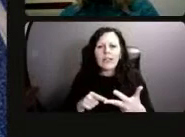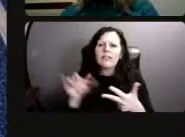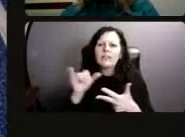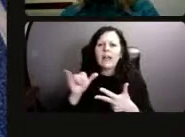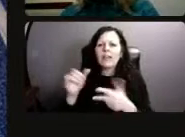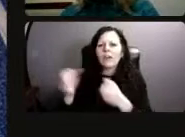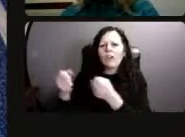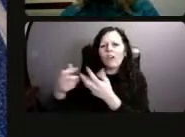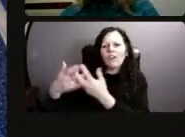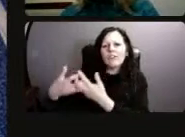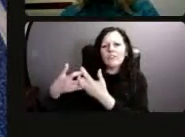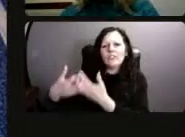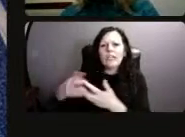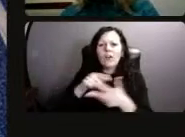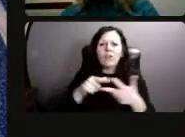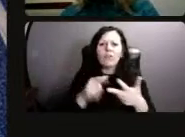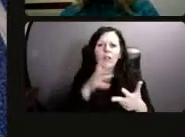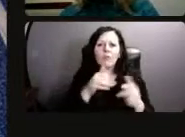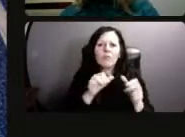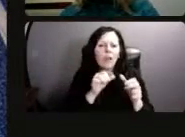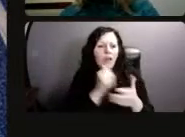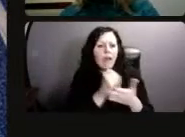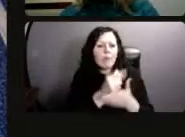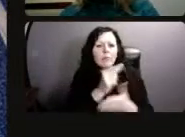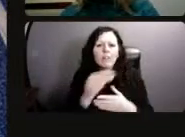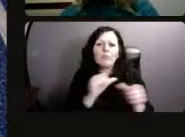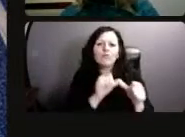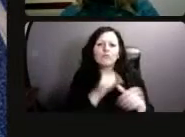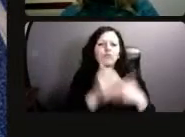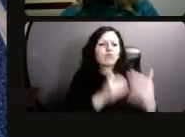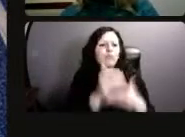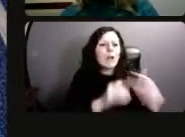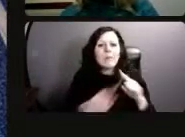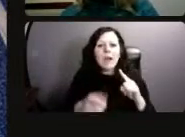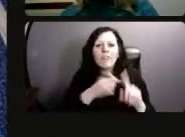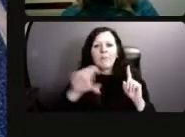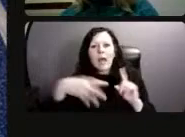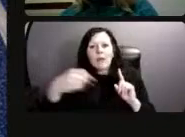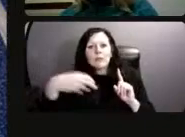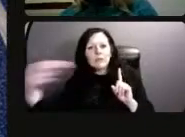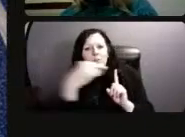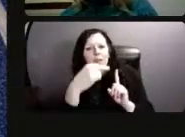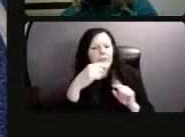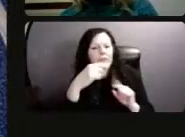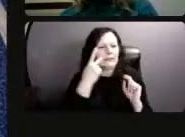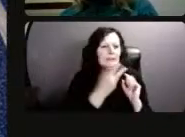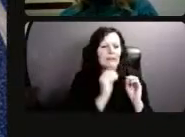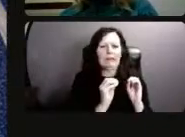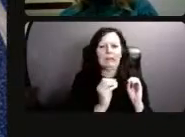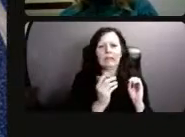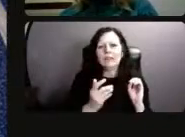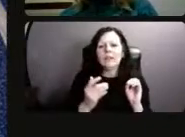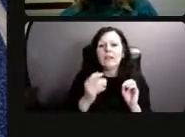FACILITIES A GOOD WAY TO THINK ABOUT THESE SERVICES LIKE